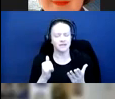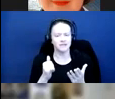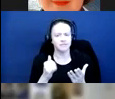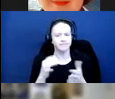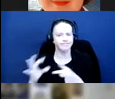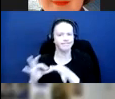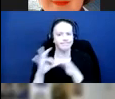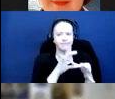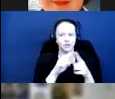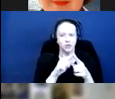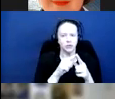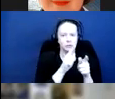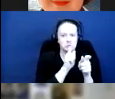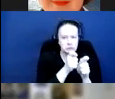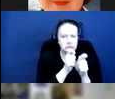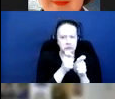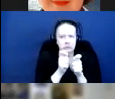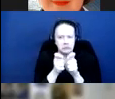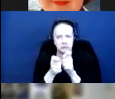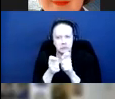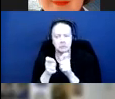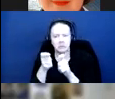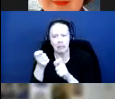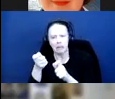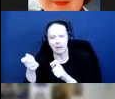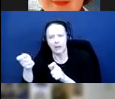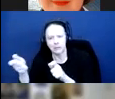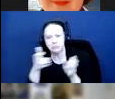So, it's always good when you have a legislative concept